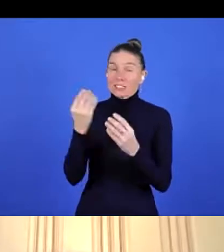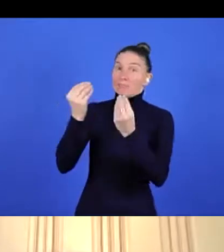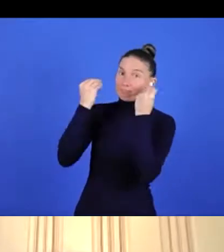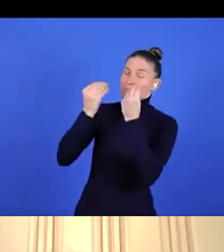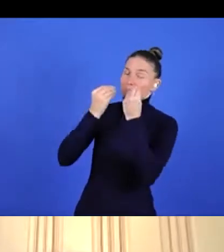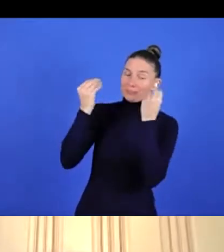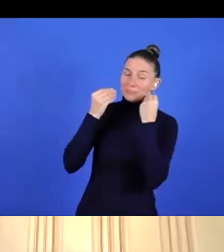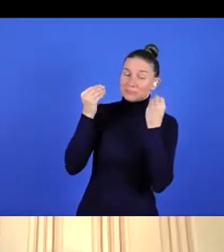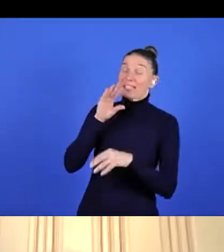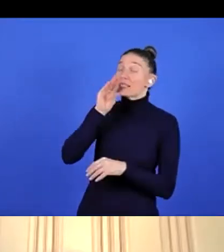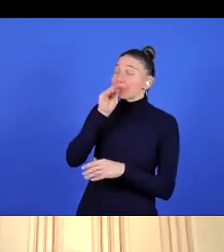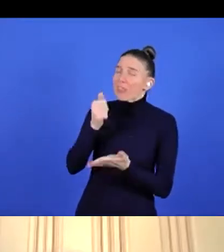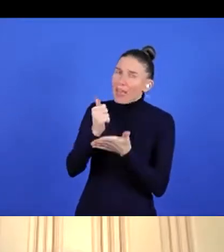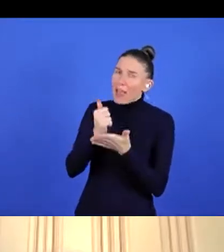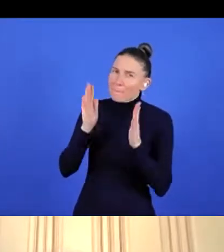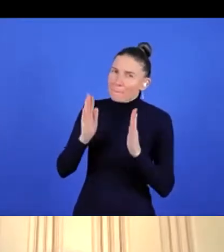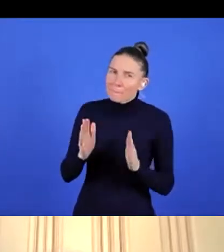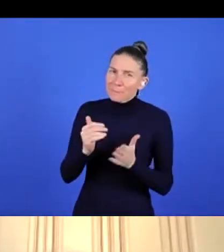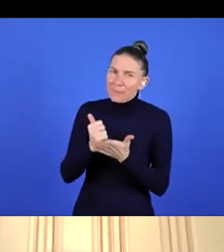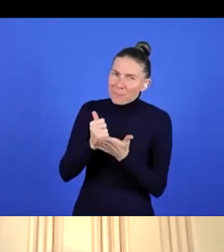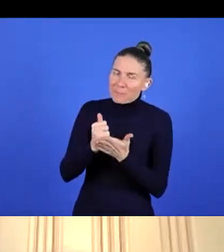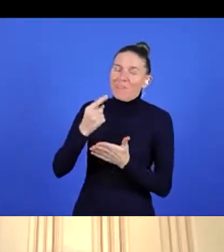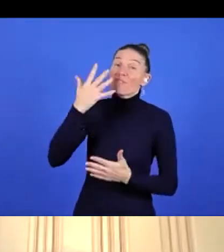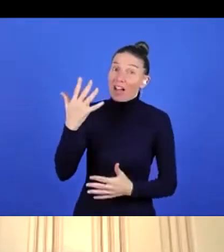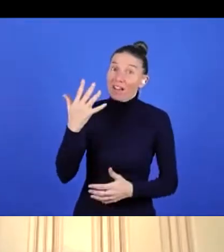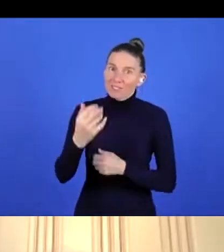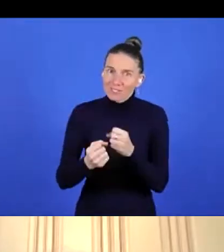years, five years? Okay.